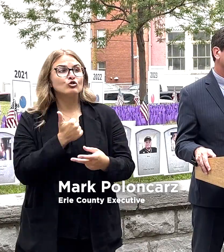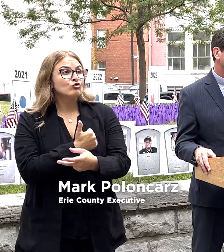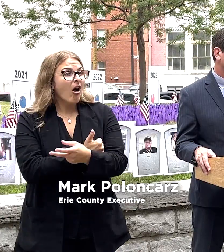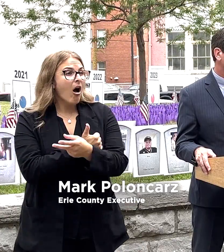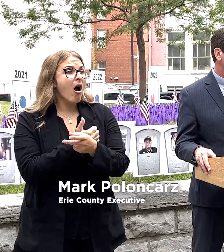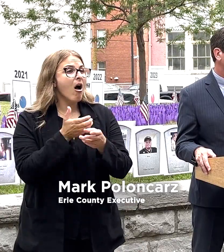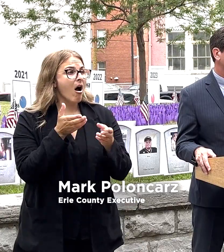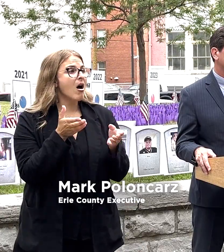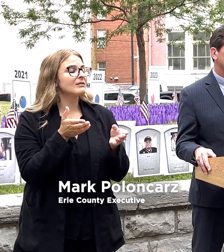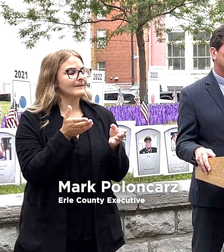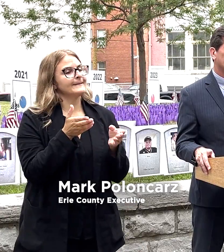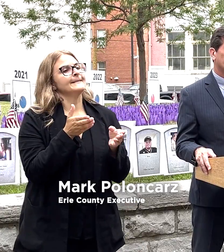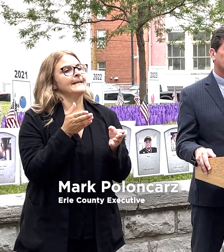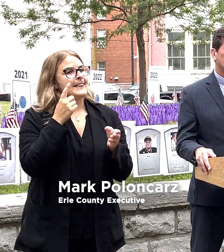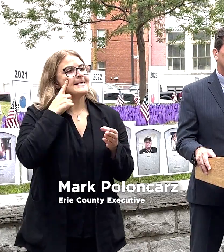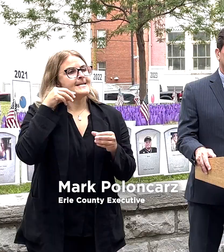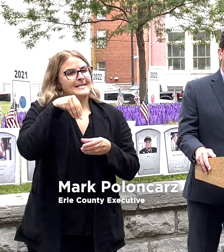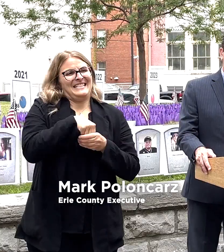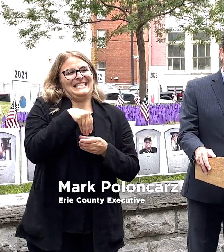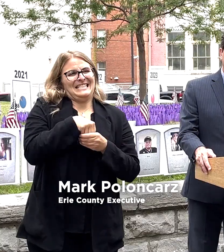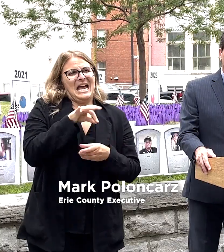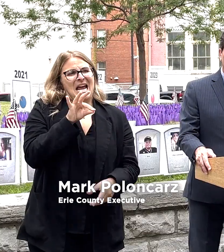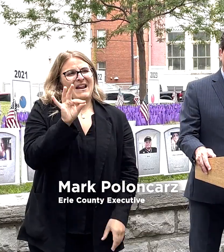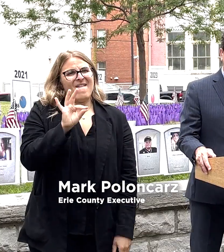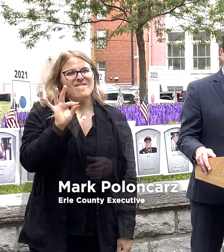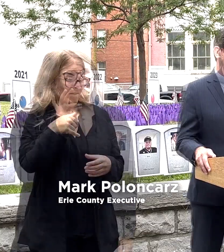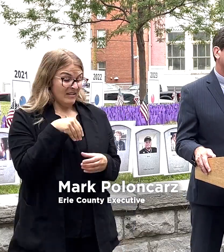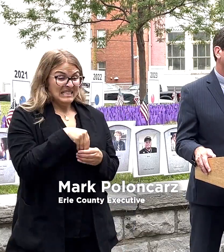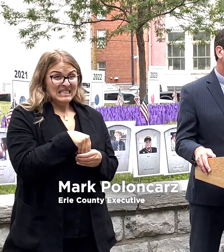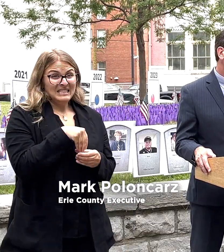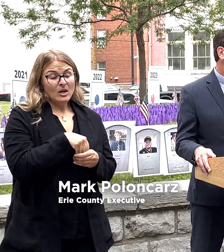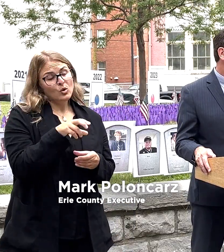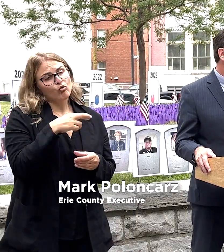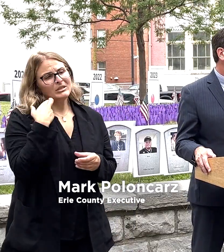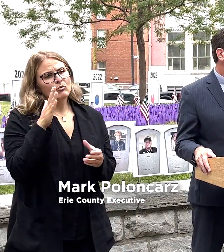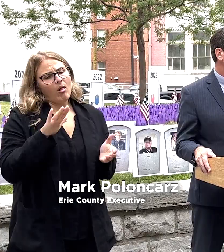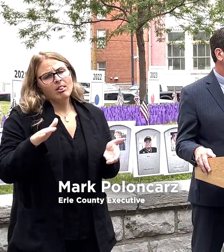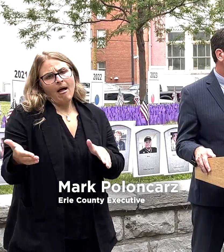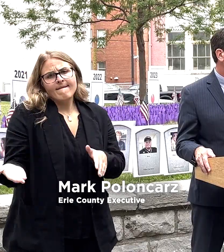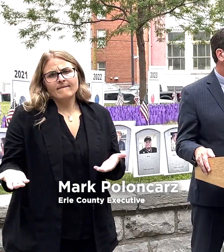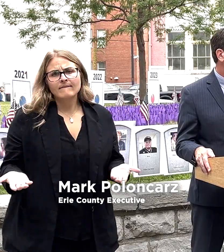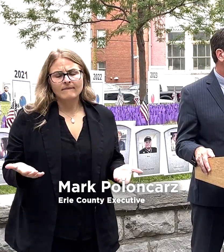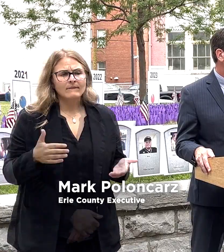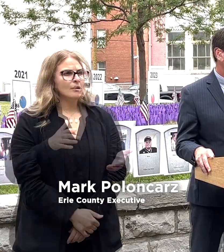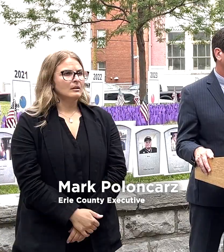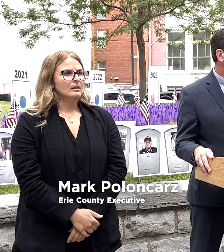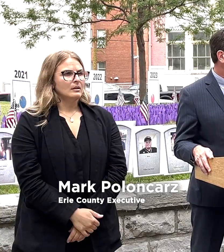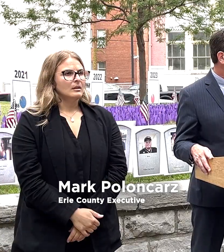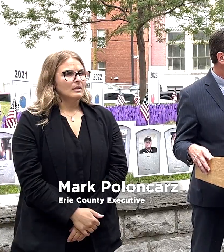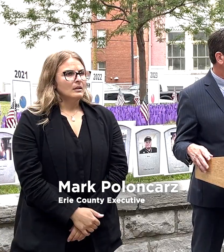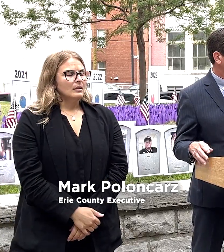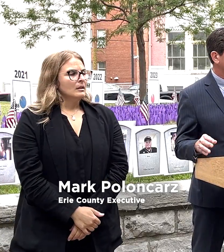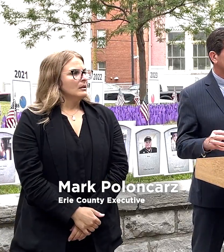you should assume that it's laced with fentanyl, and if it's laced with fentanyl, you're basically playing Russian roulette. We offer assistance.